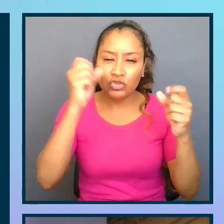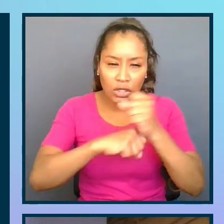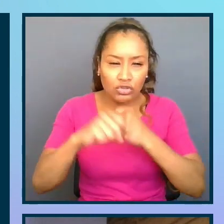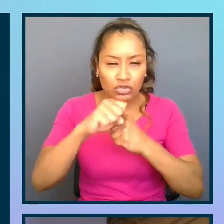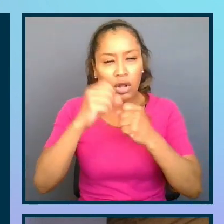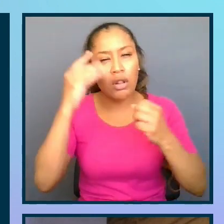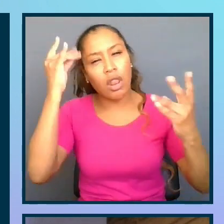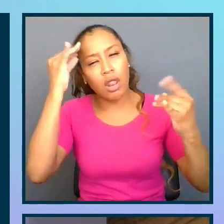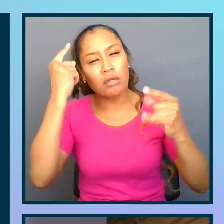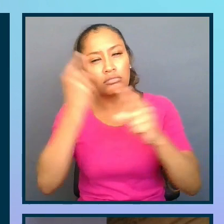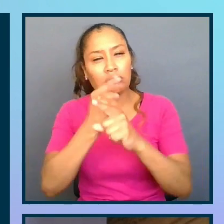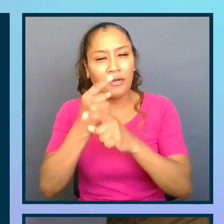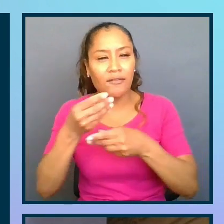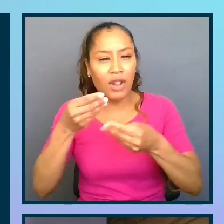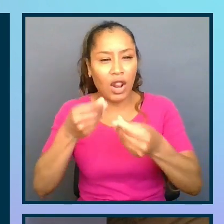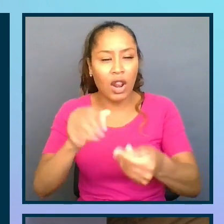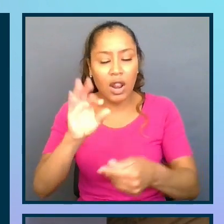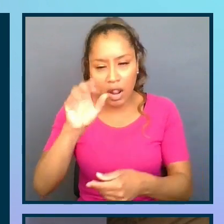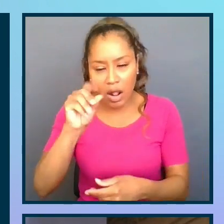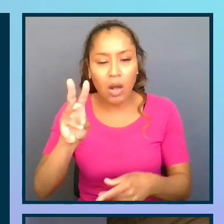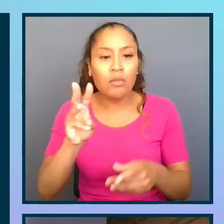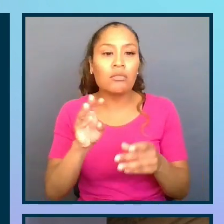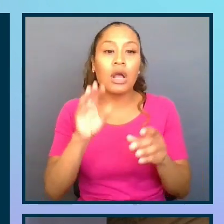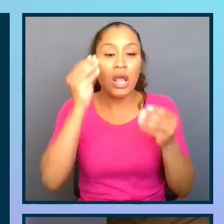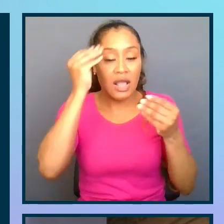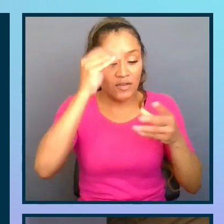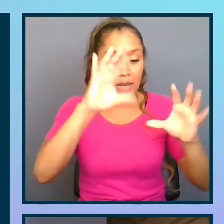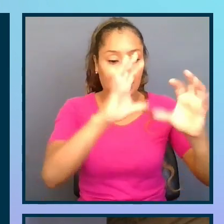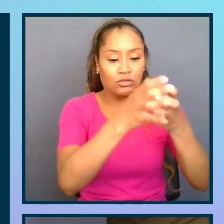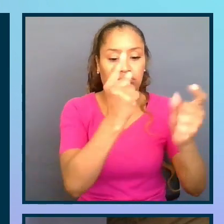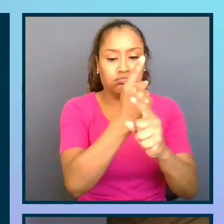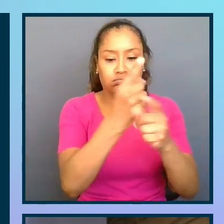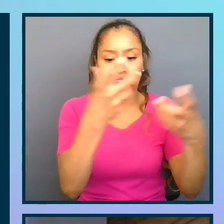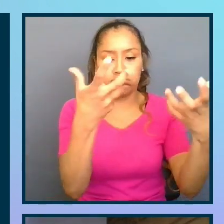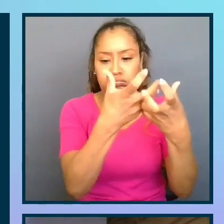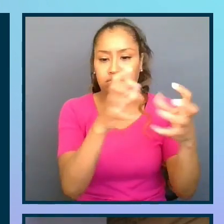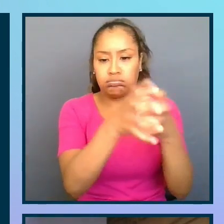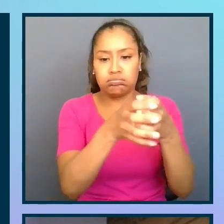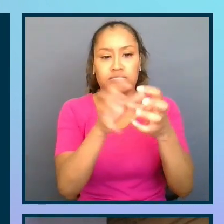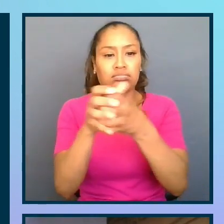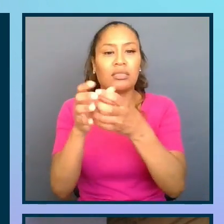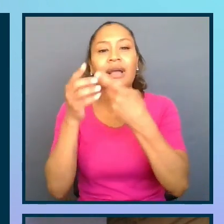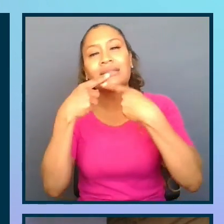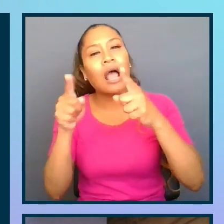meaningful grouping of information and grouping together announcements that make sense to be together.